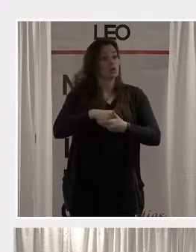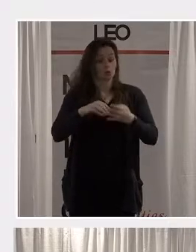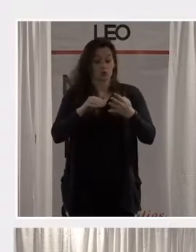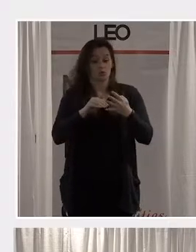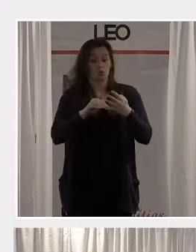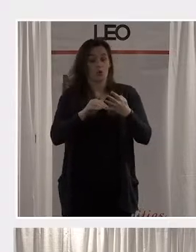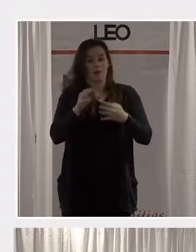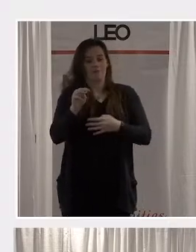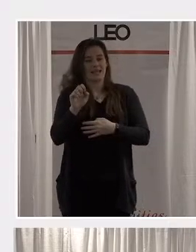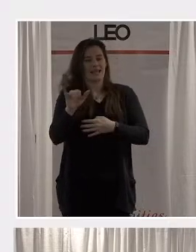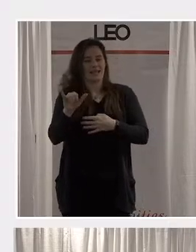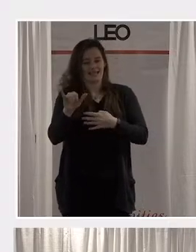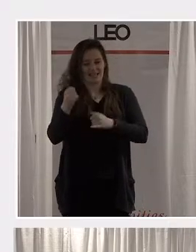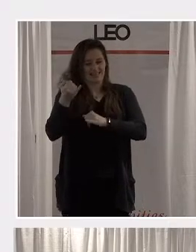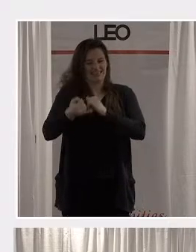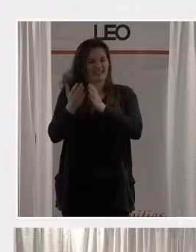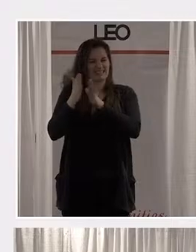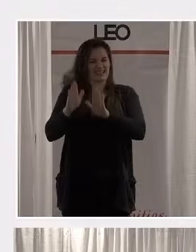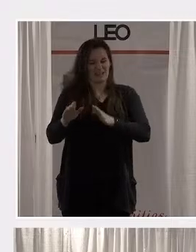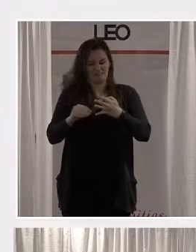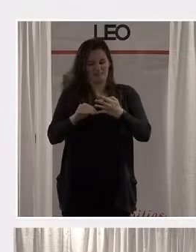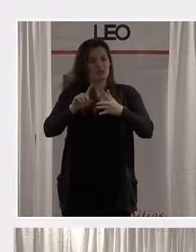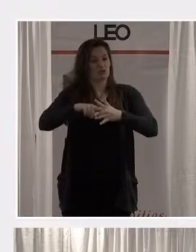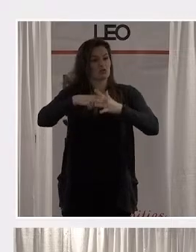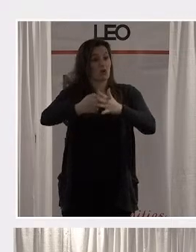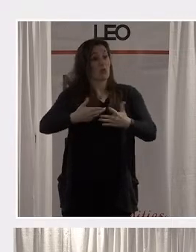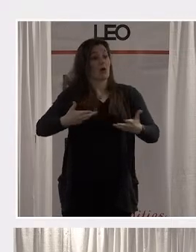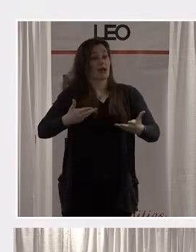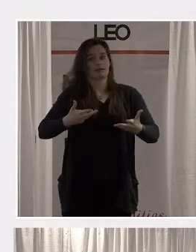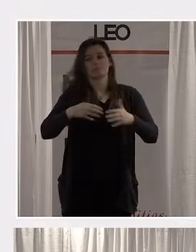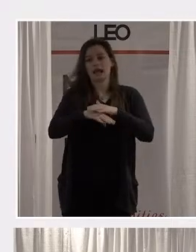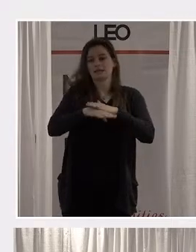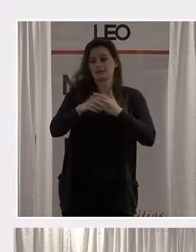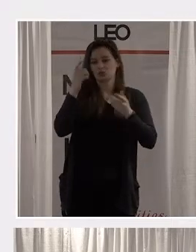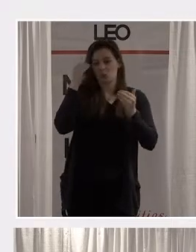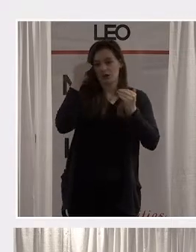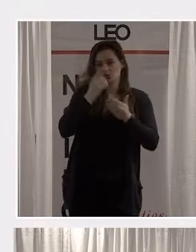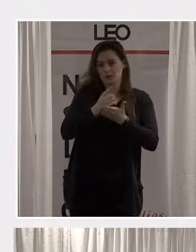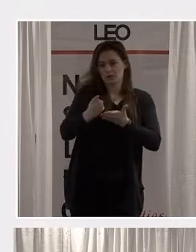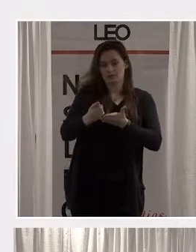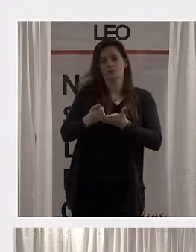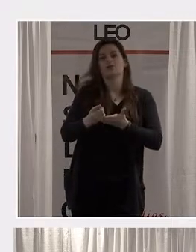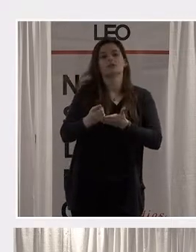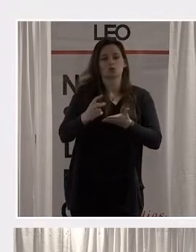ACCESS AWARENESS WEEK IS AN OPPORTUNITY THAT ALLOWS NOVA SCOTIANS TO PROMOTE THIS ISSUES